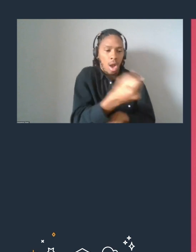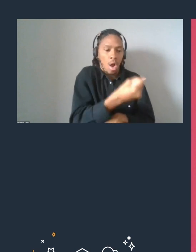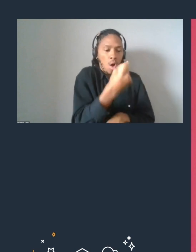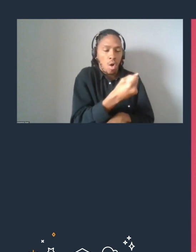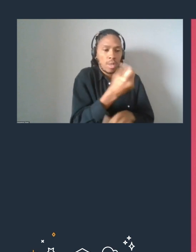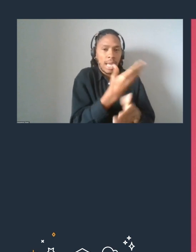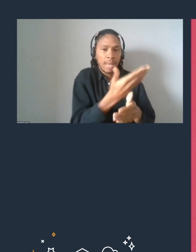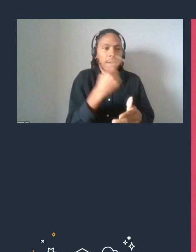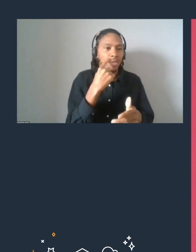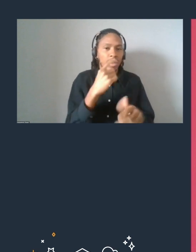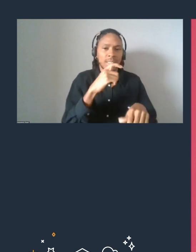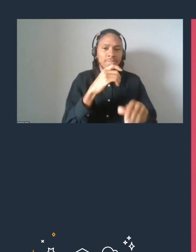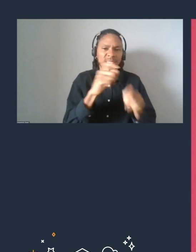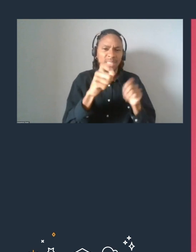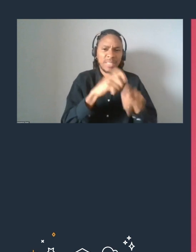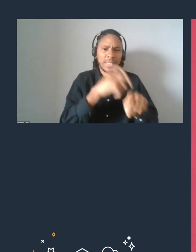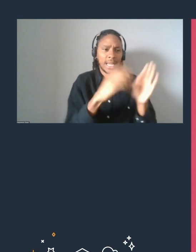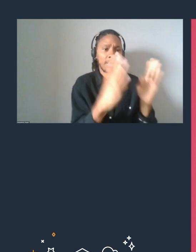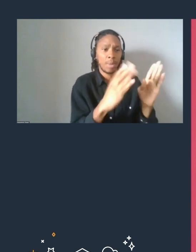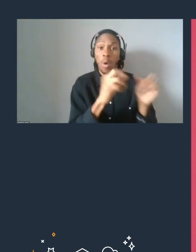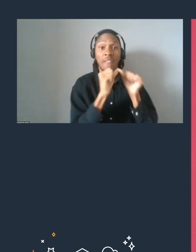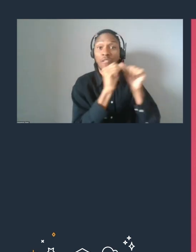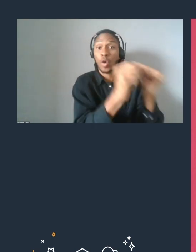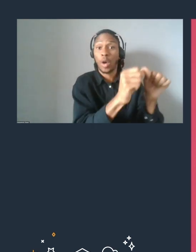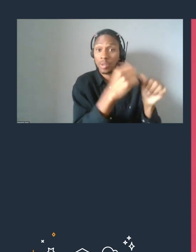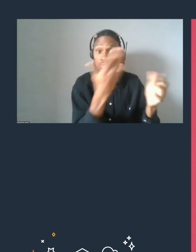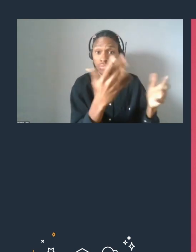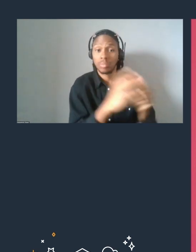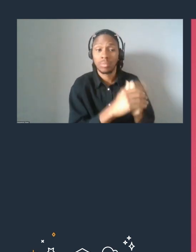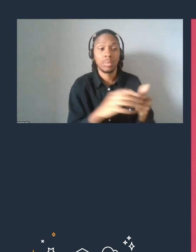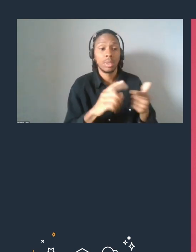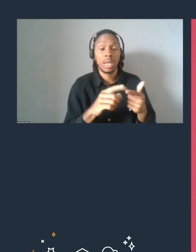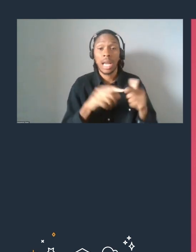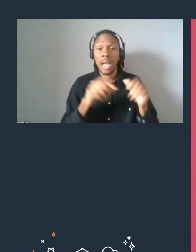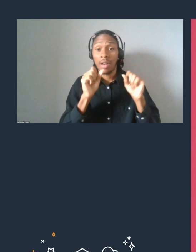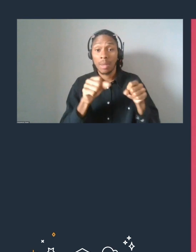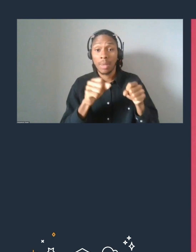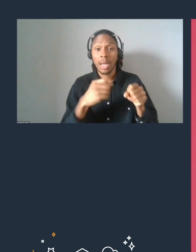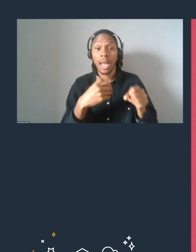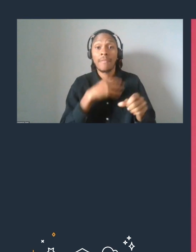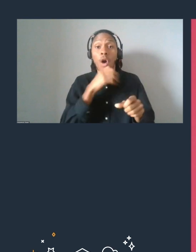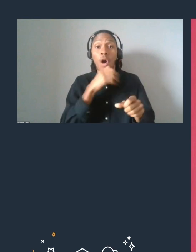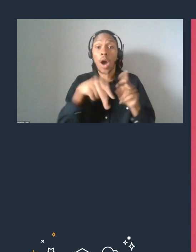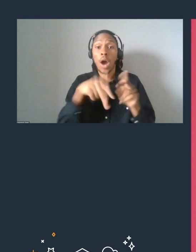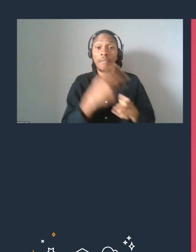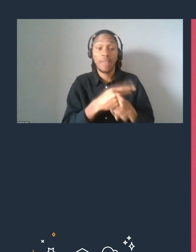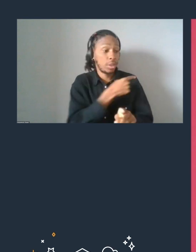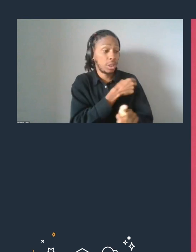of time or even forever. Okay. We've got the ability to keep around older versions of objects that get updated. Yep.